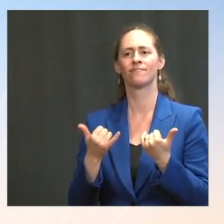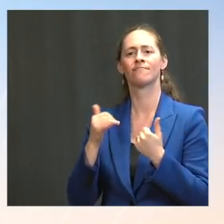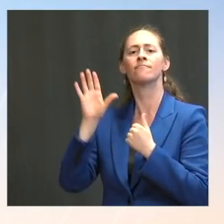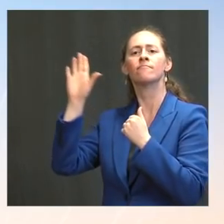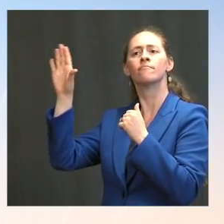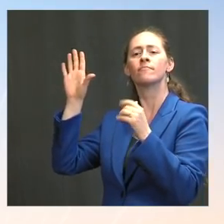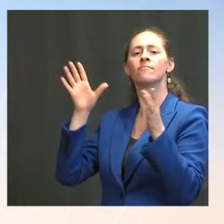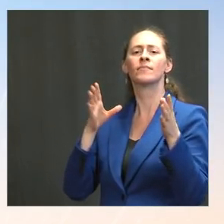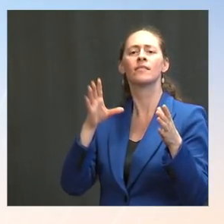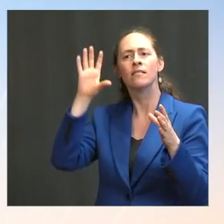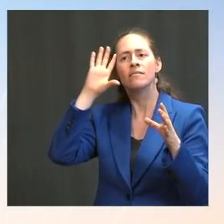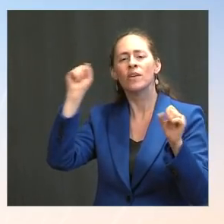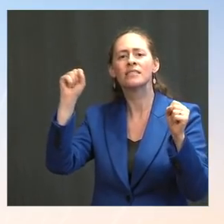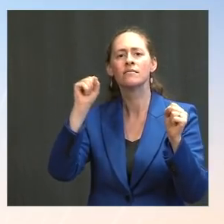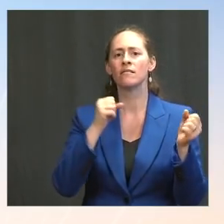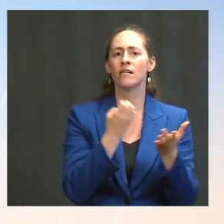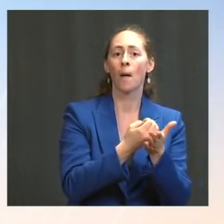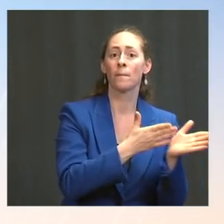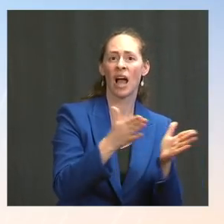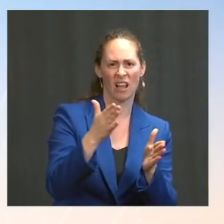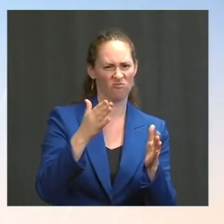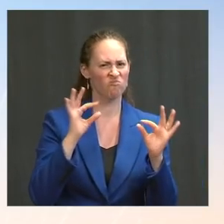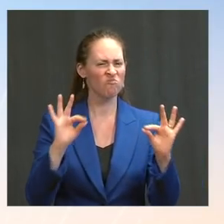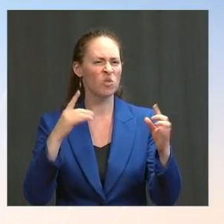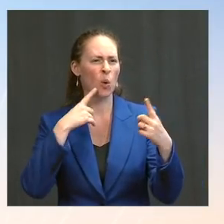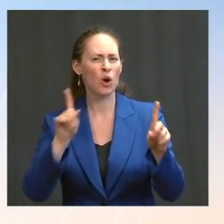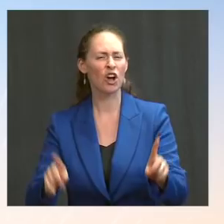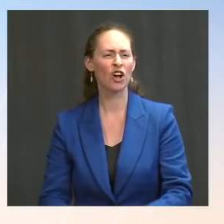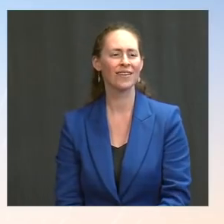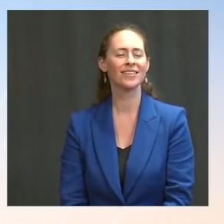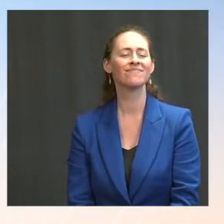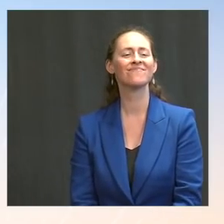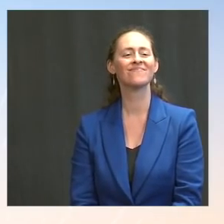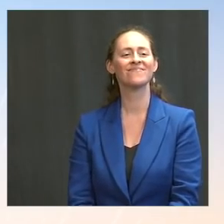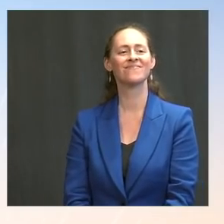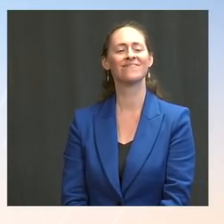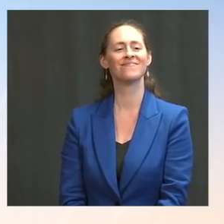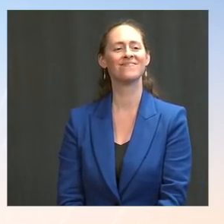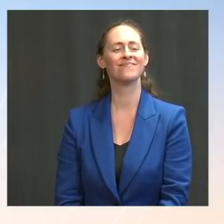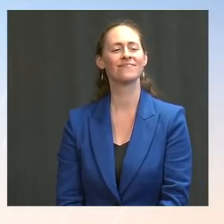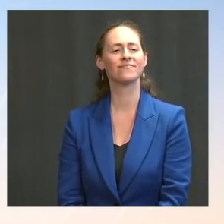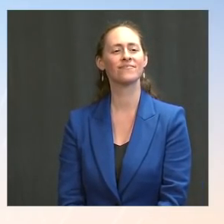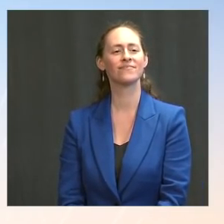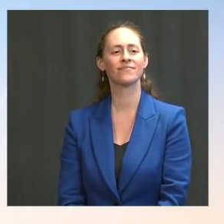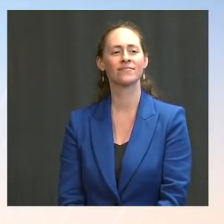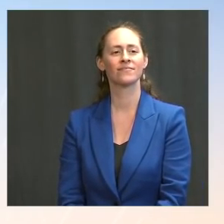Ms. Psaki: All right. Josh. The Press: So, good news on hiring, but we saw an increase in Black unemployment.